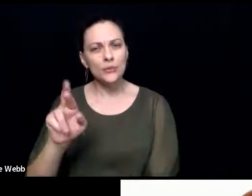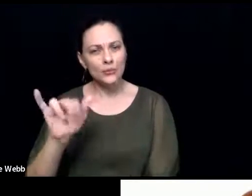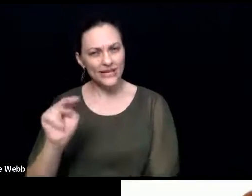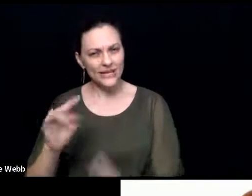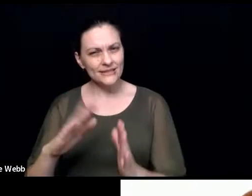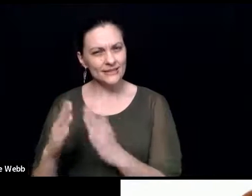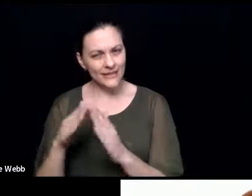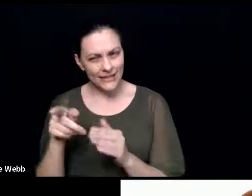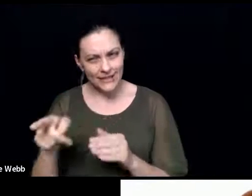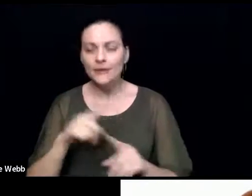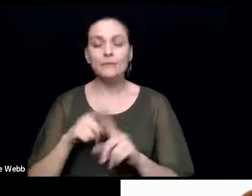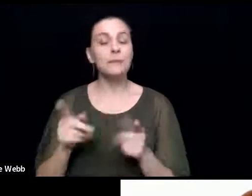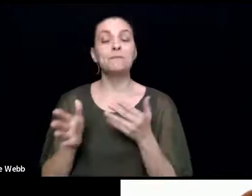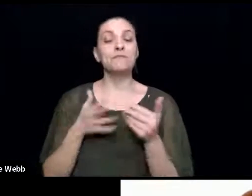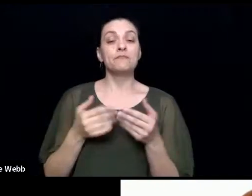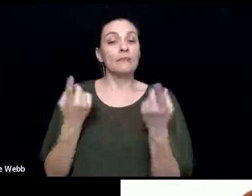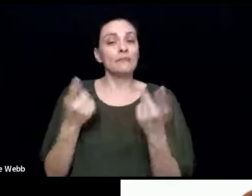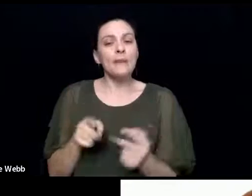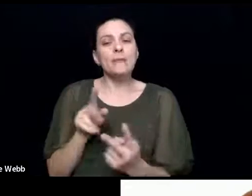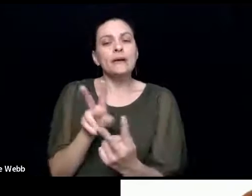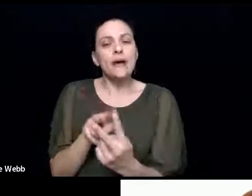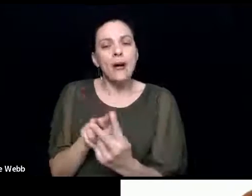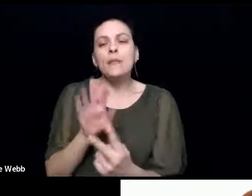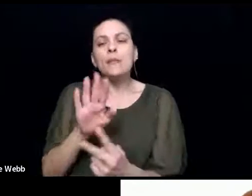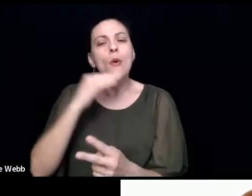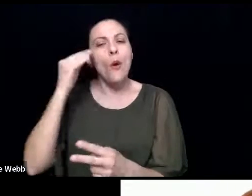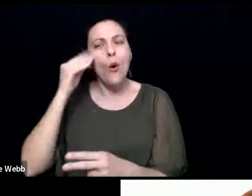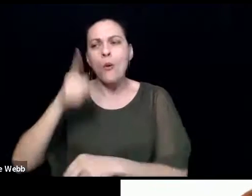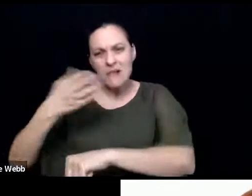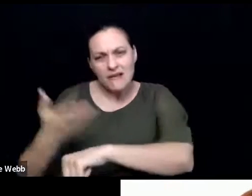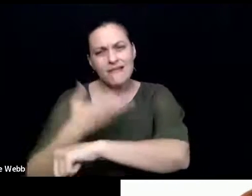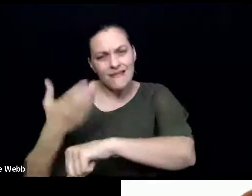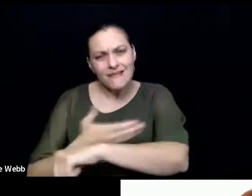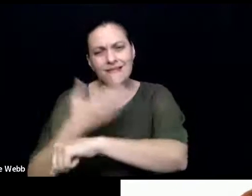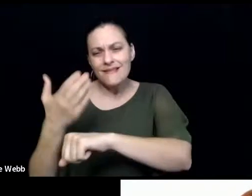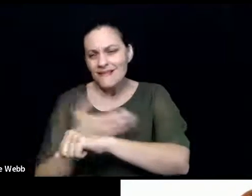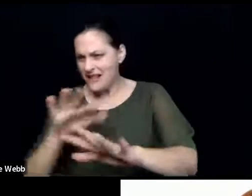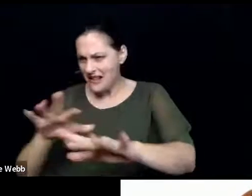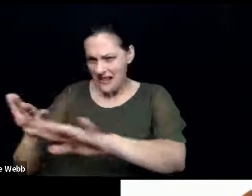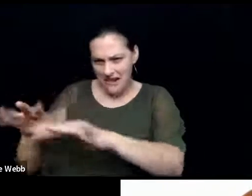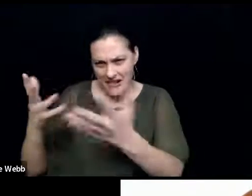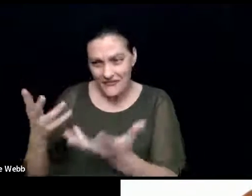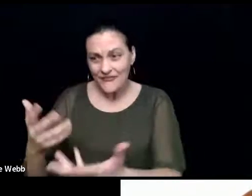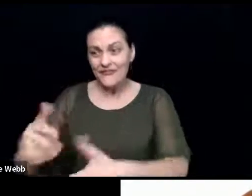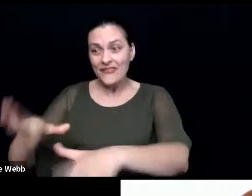got it appraised and thought wow, this appraisal is really low. So, they had a white friend,